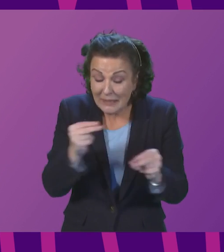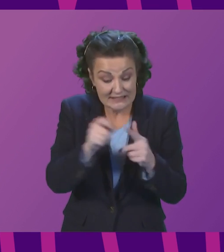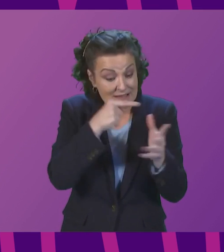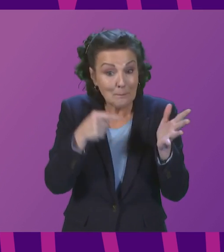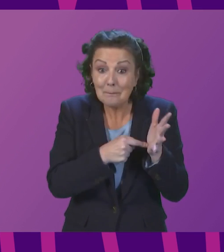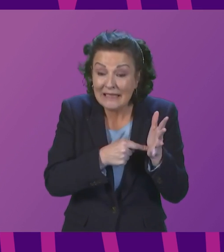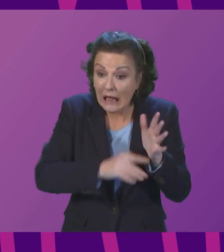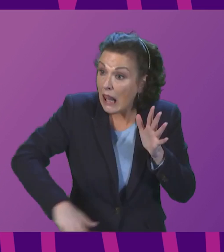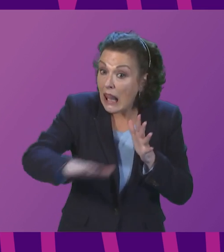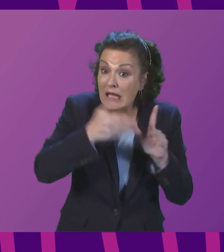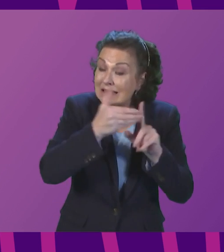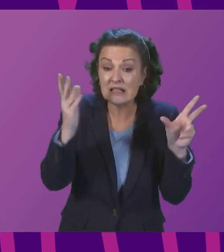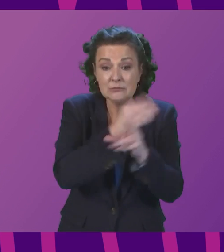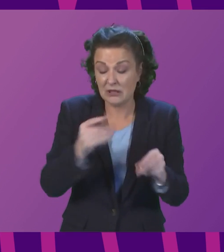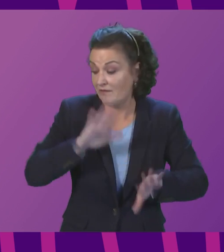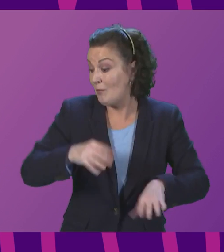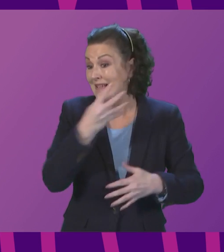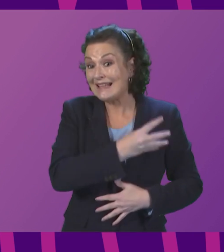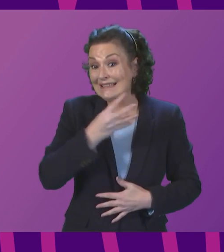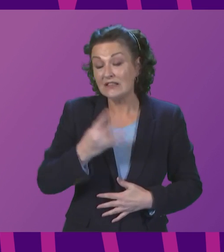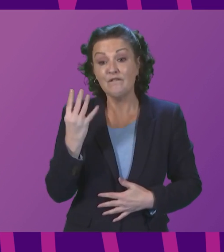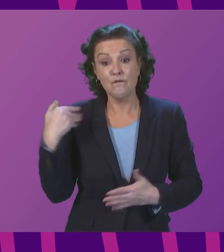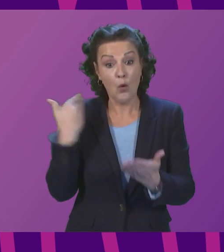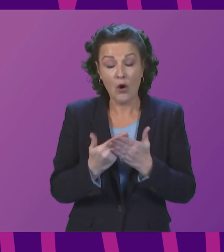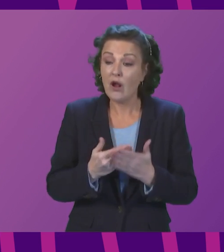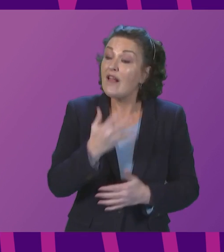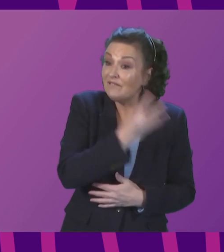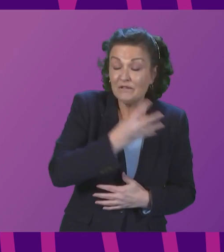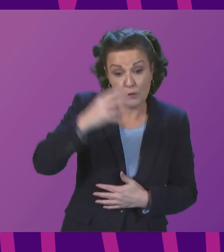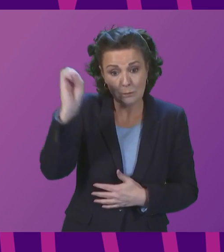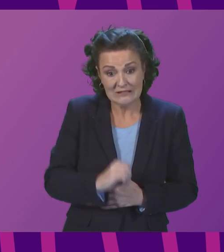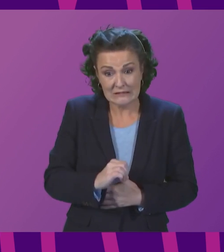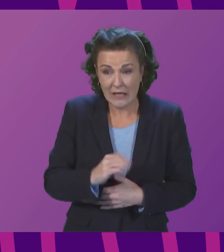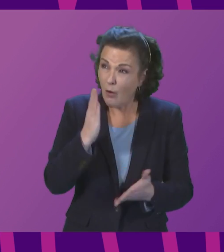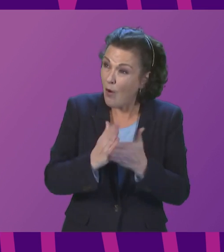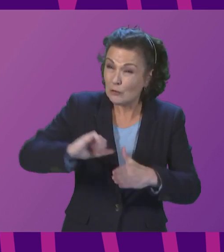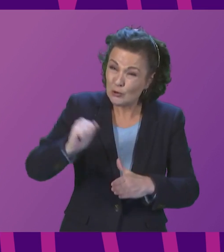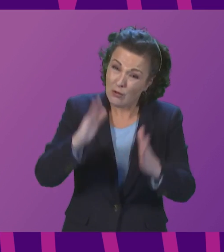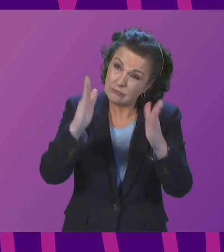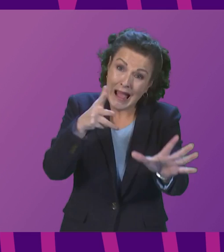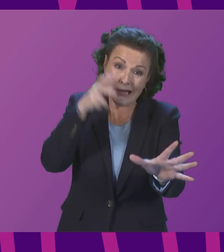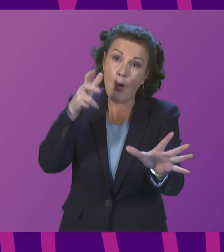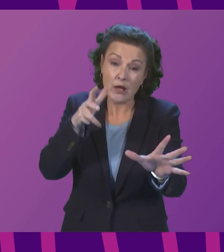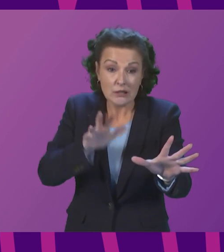Since 1994, 50 per cent of Scotland’s iconic species have vanished. Lord Deben has said: